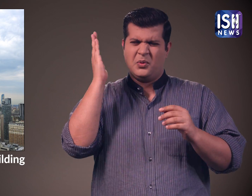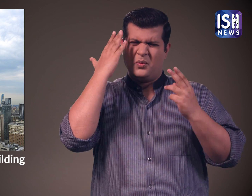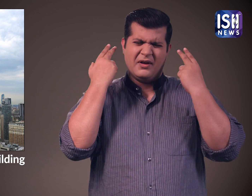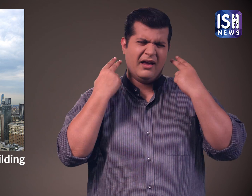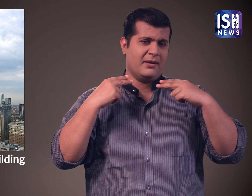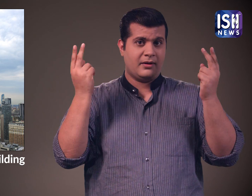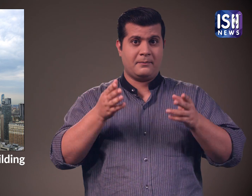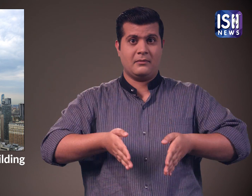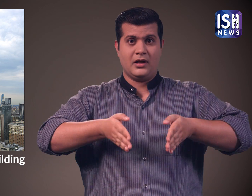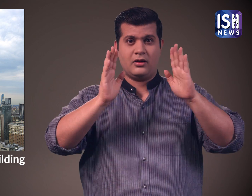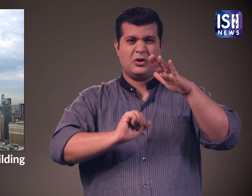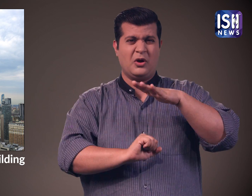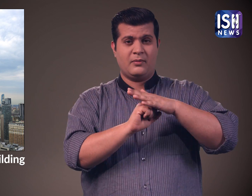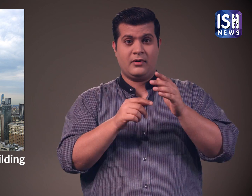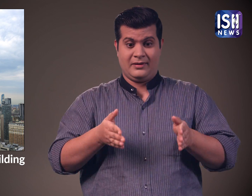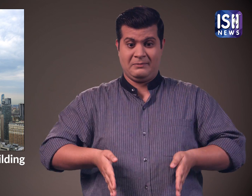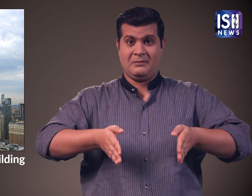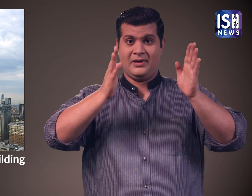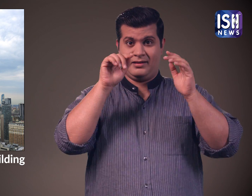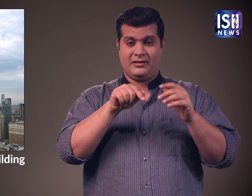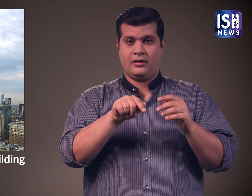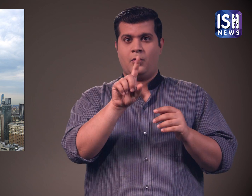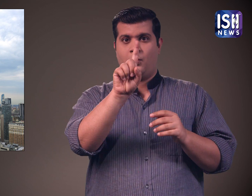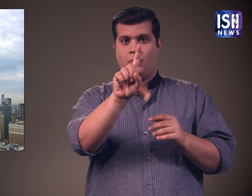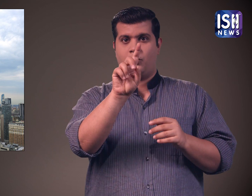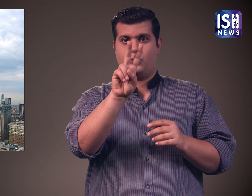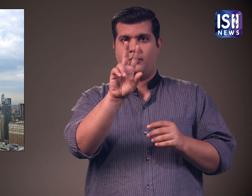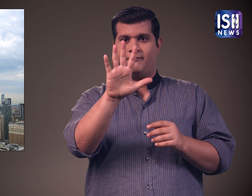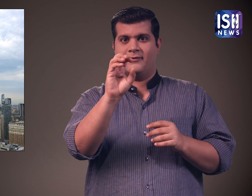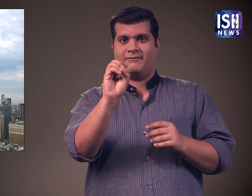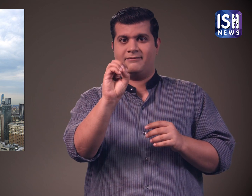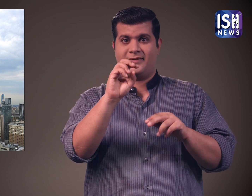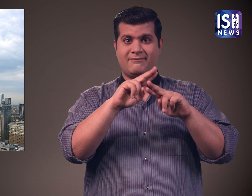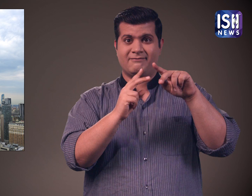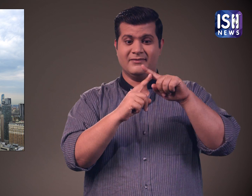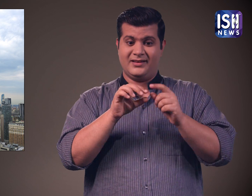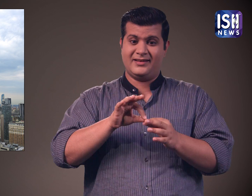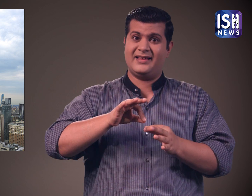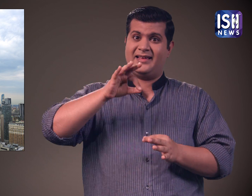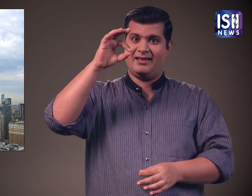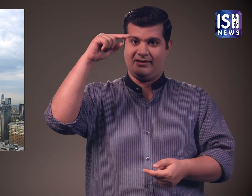It is very famous. The building is 1,250 feet tall.